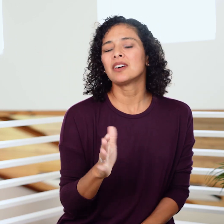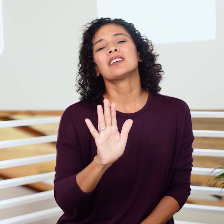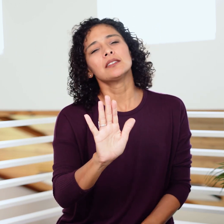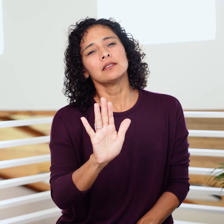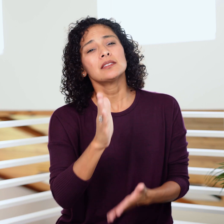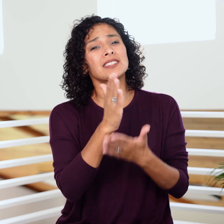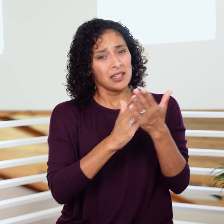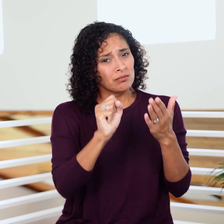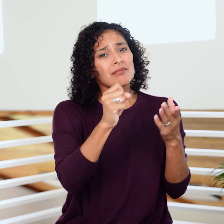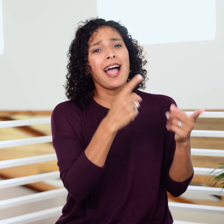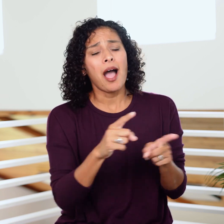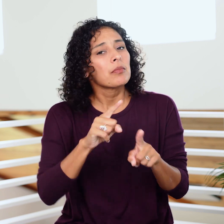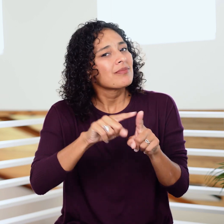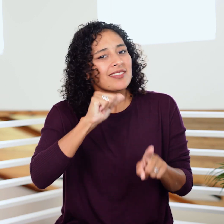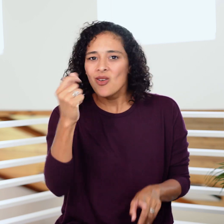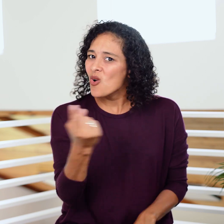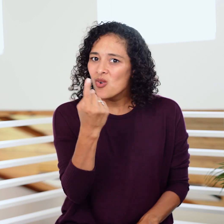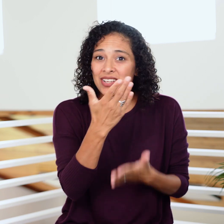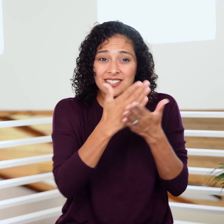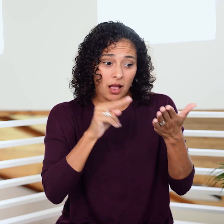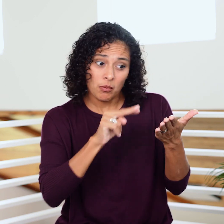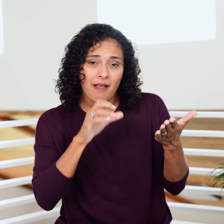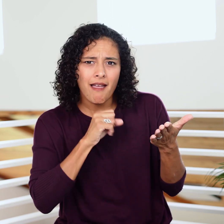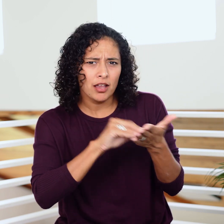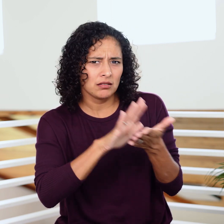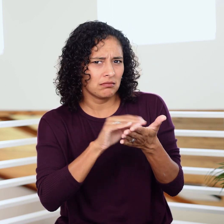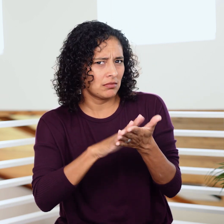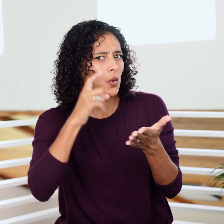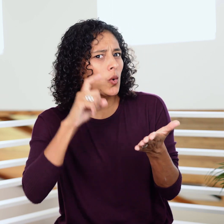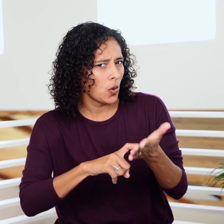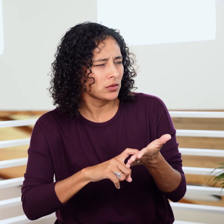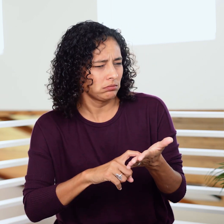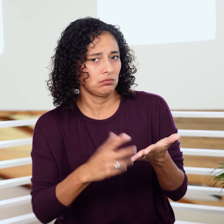Maybe some did, but not according to the ages we have recorded.